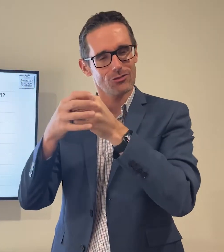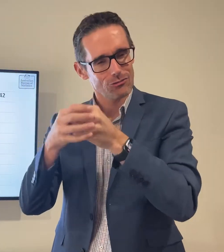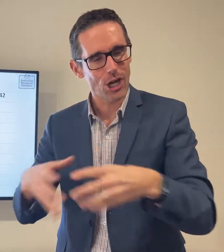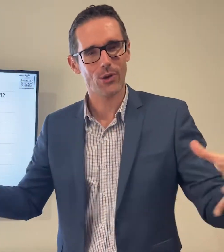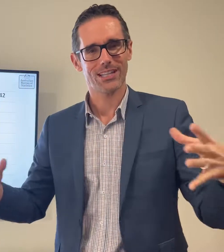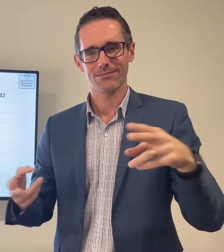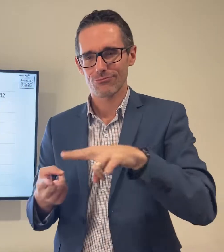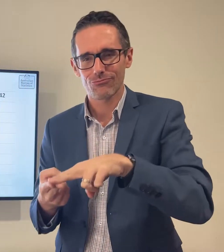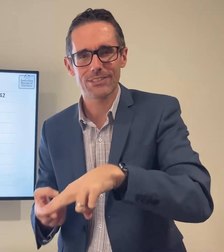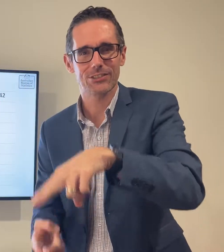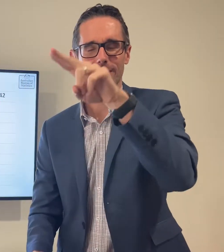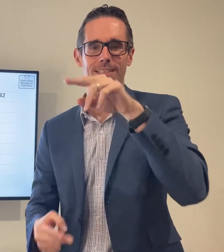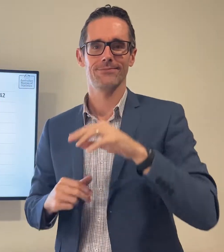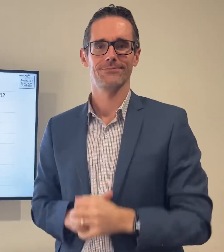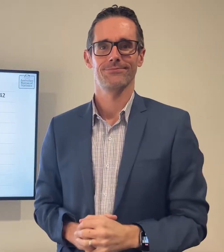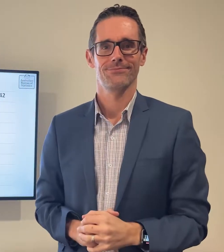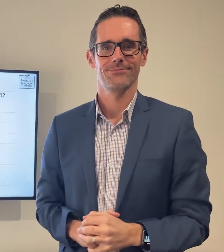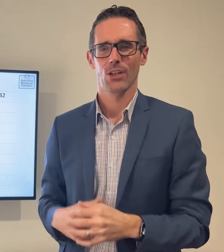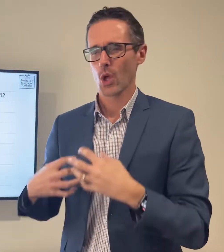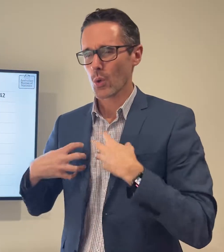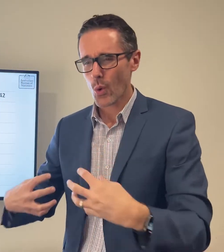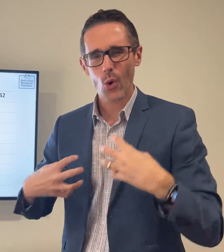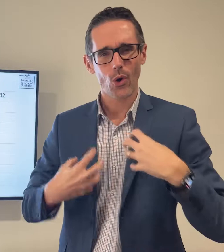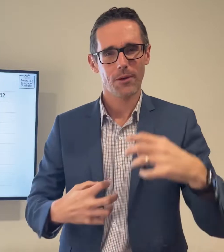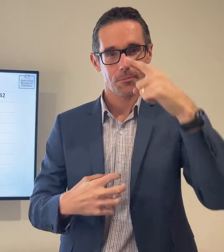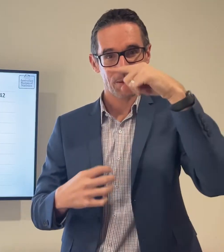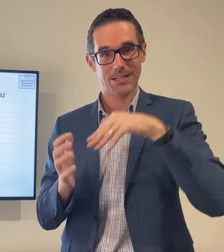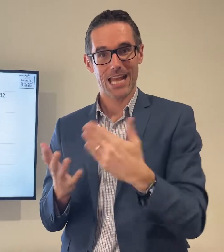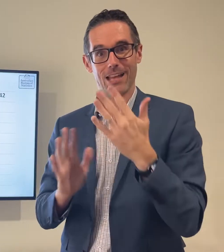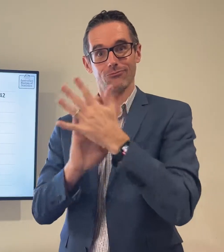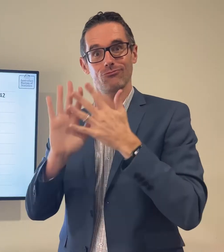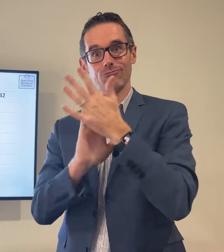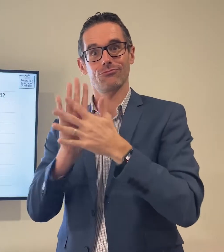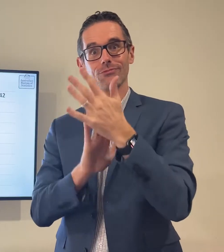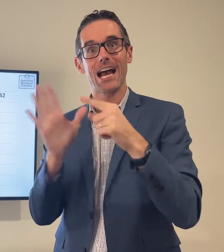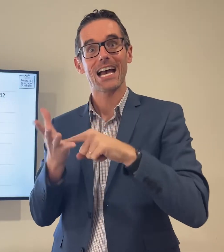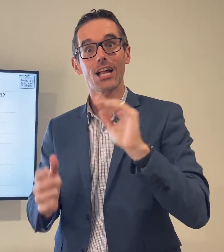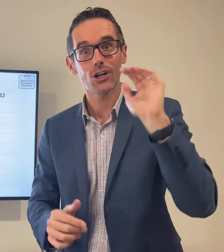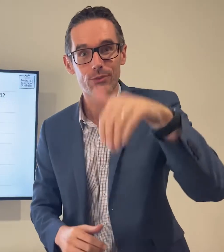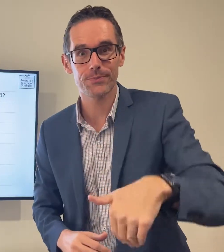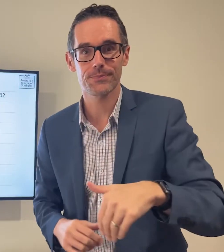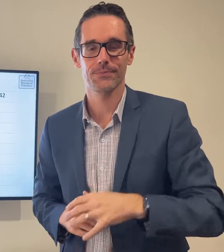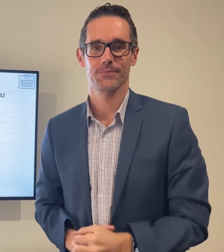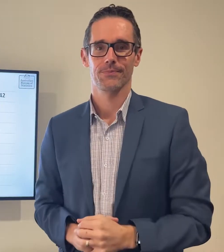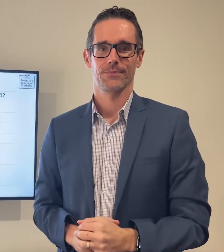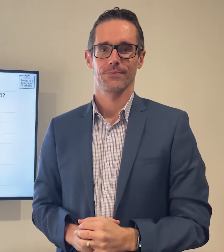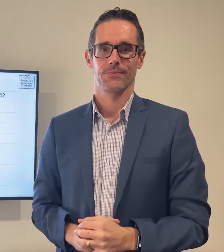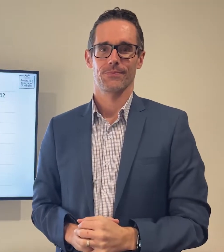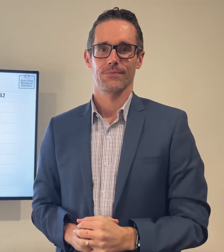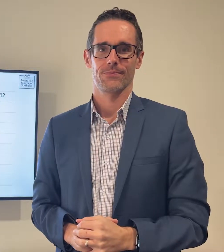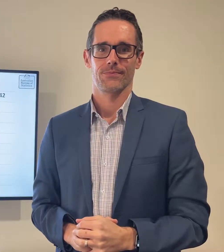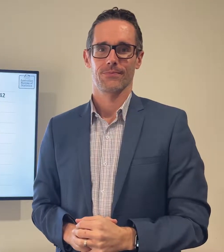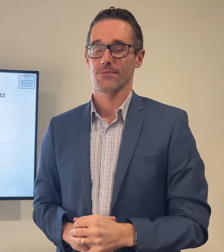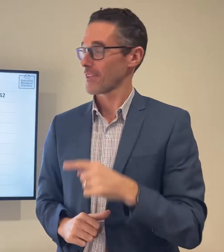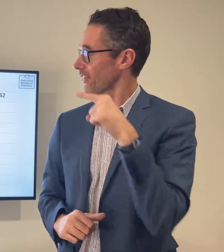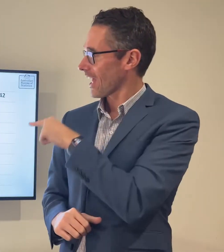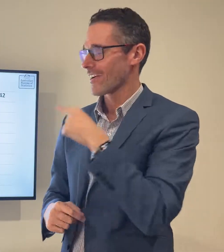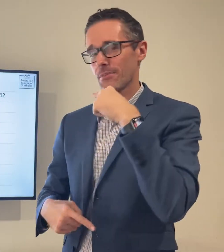These figures really confirm the growth in the number of people communicating in Auslan and that more people are now signing within the home.